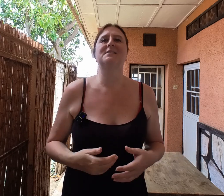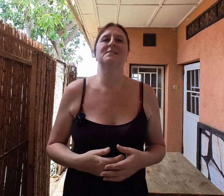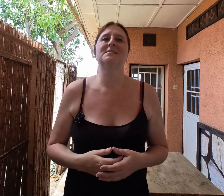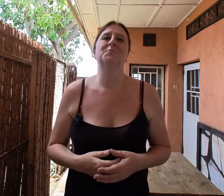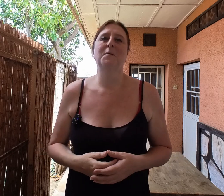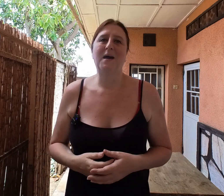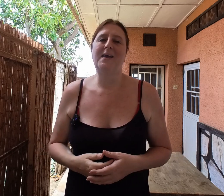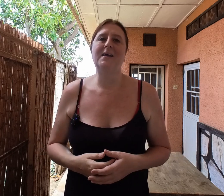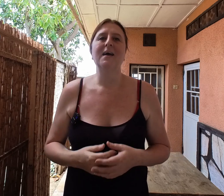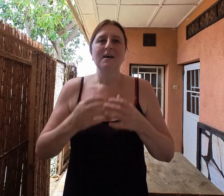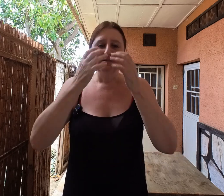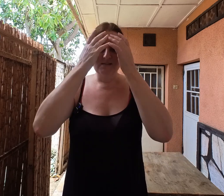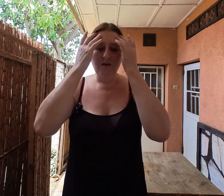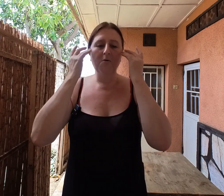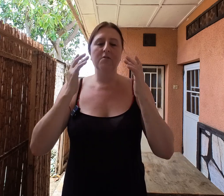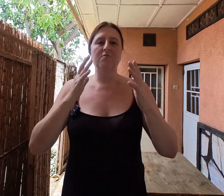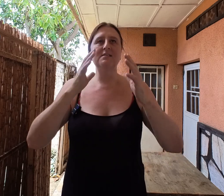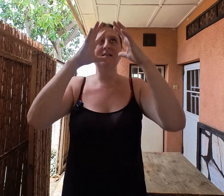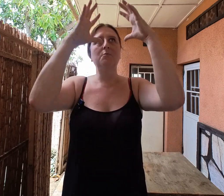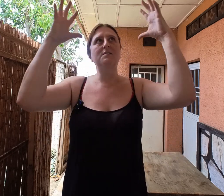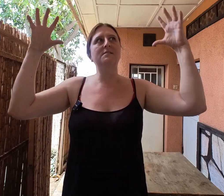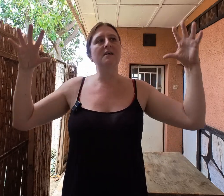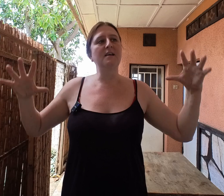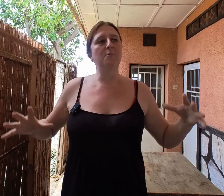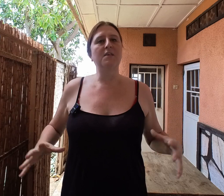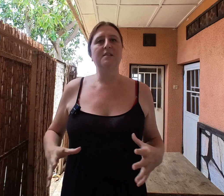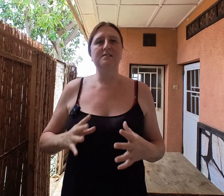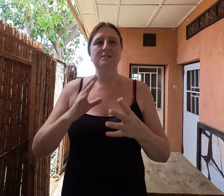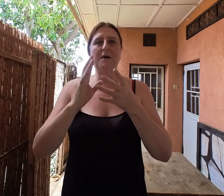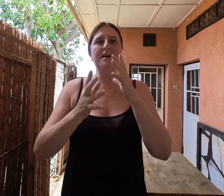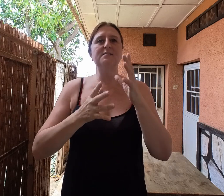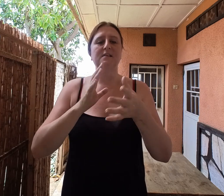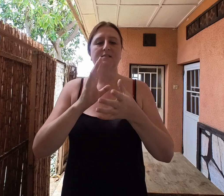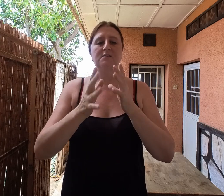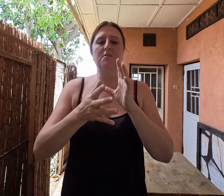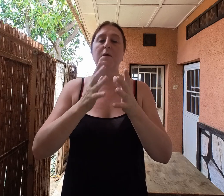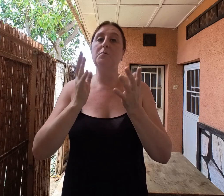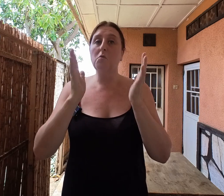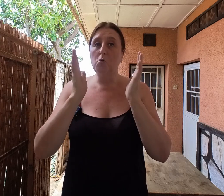patterns that we make. So, the reason that we're signing within this space is so that people can